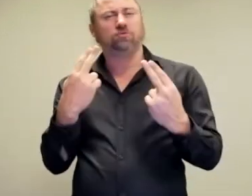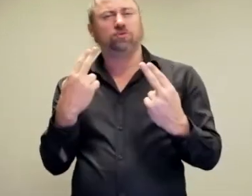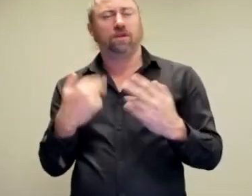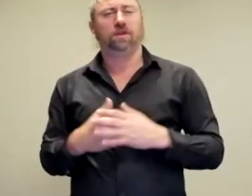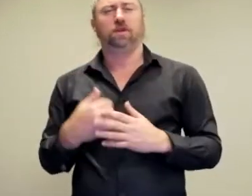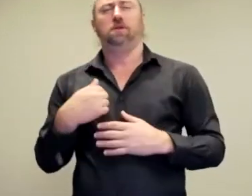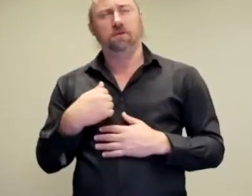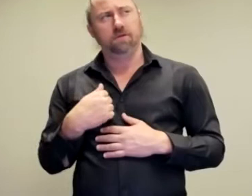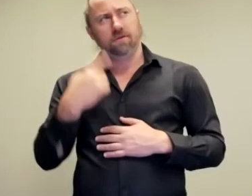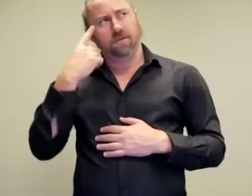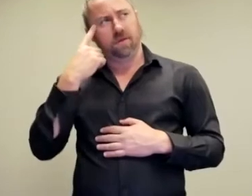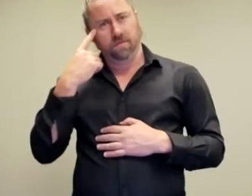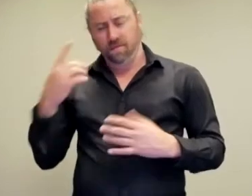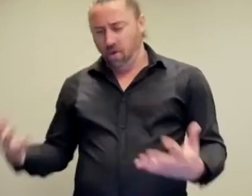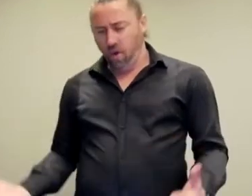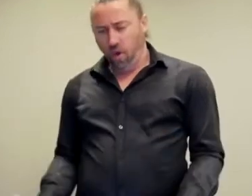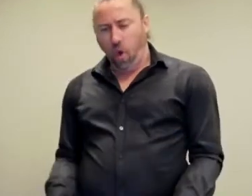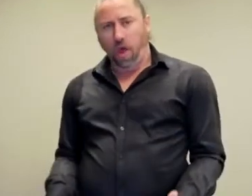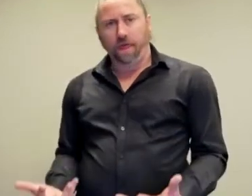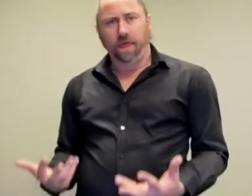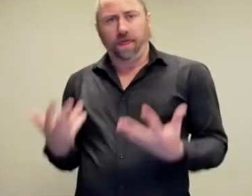gathering from the earth which is what we are essentially doing.